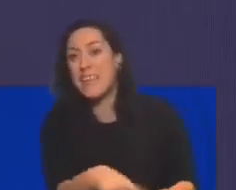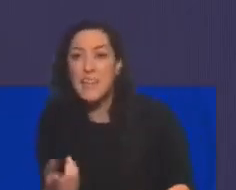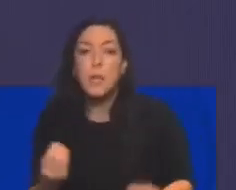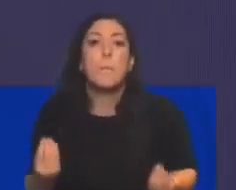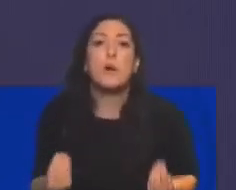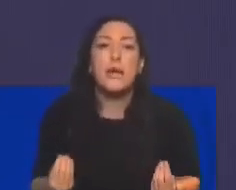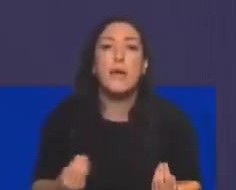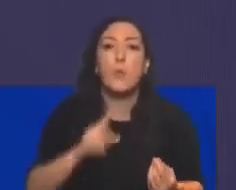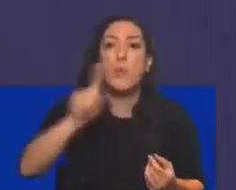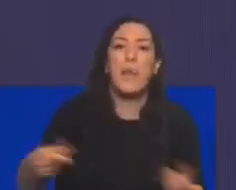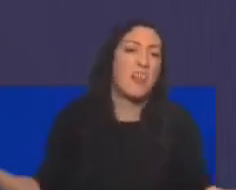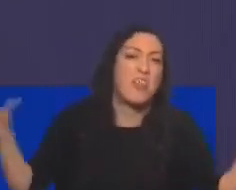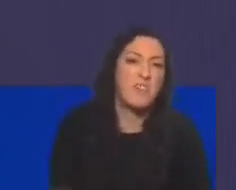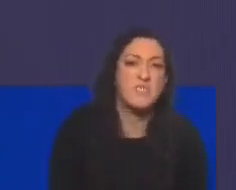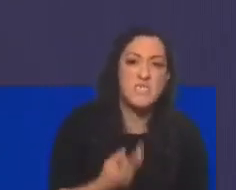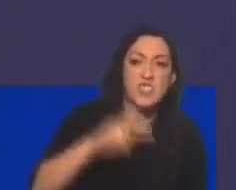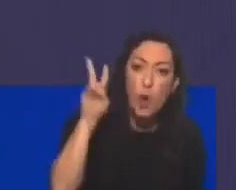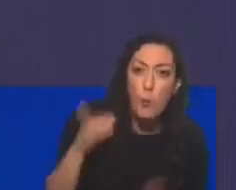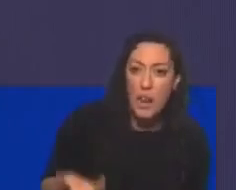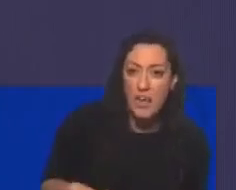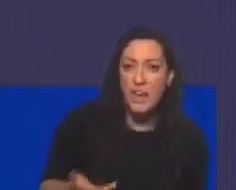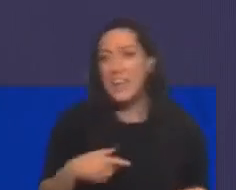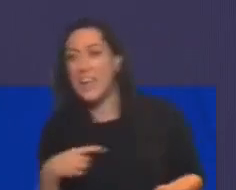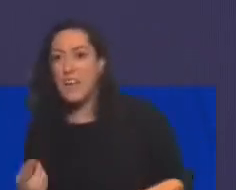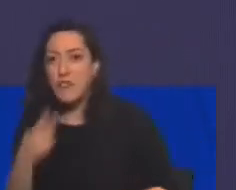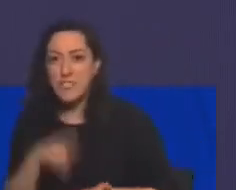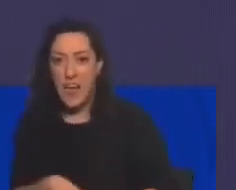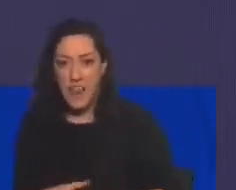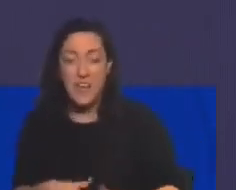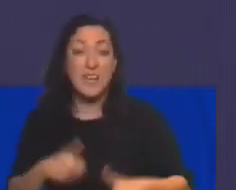generated a quasi fickle deficit, which was twice the fiscal